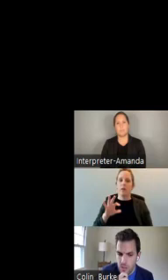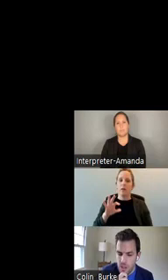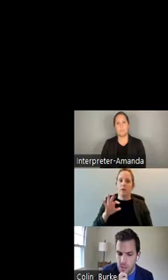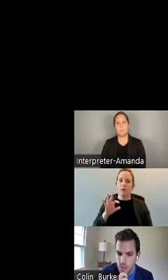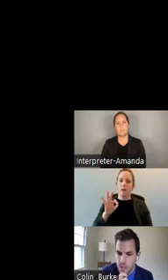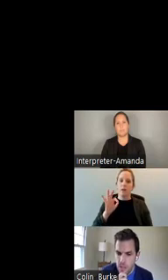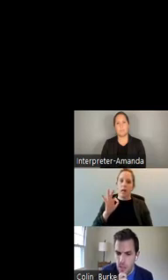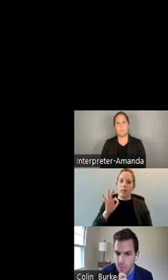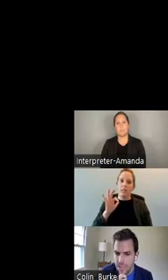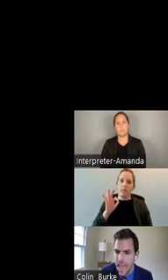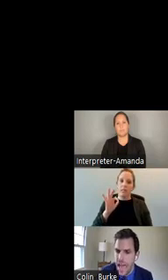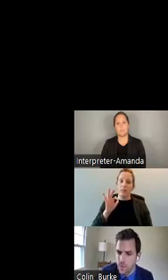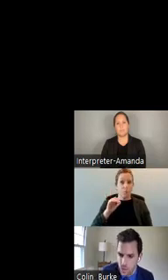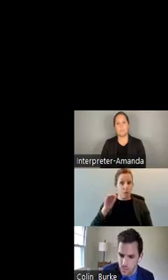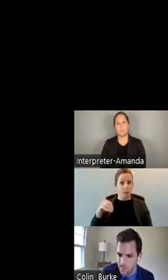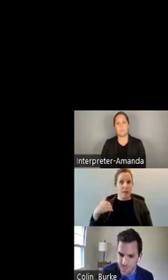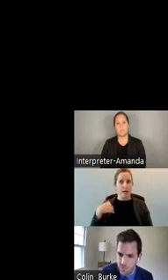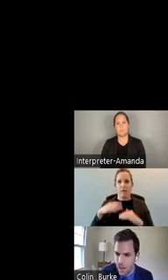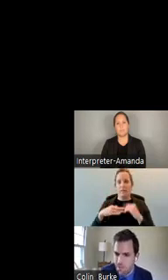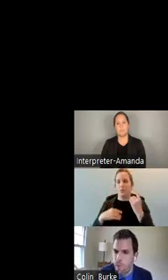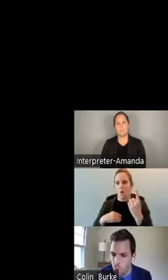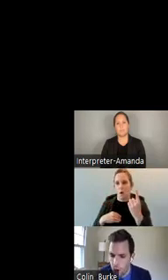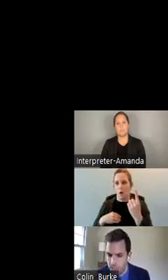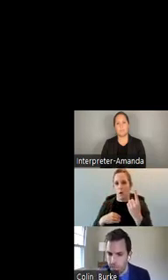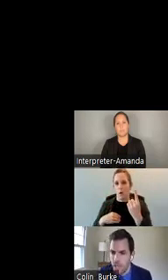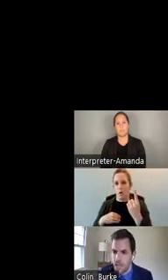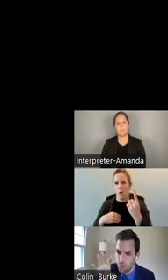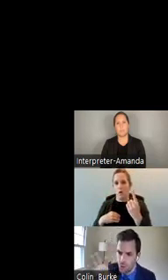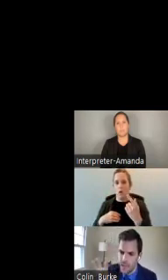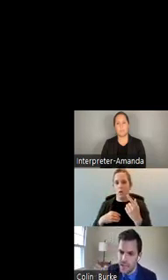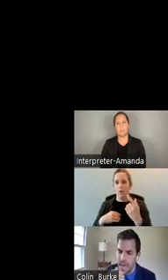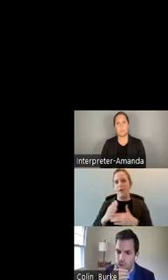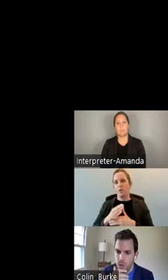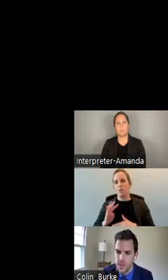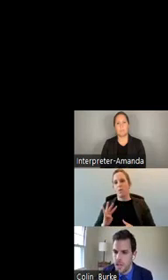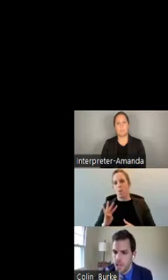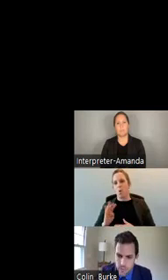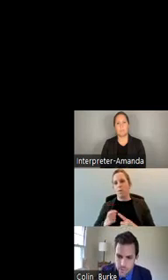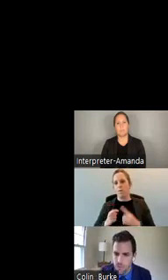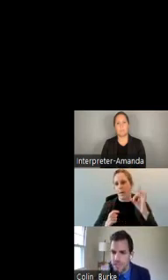childhood experience um the average is around four out of a total of eight categories for my